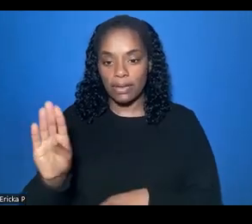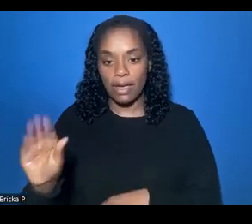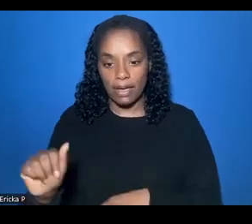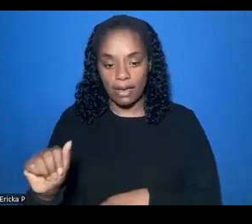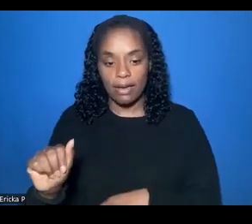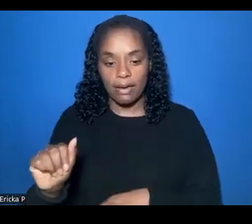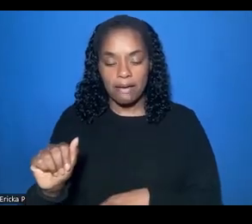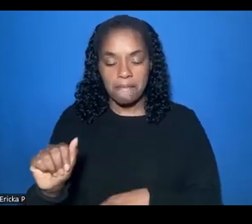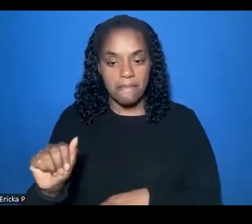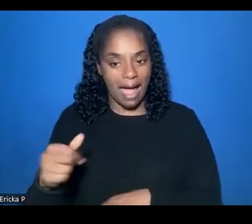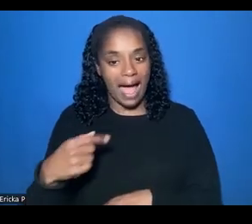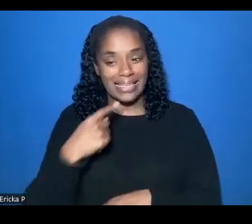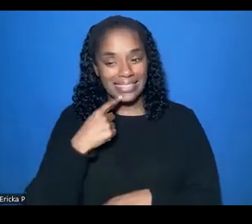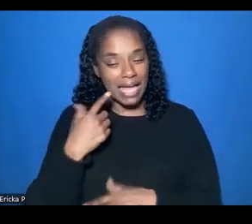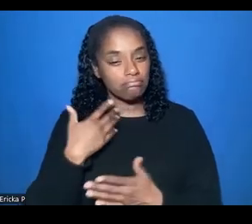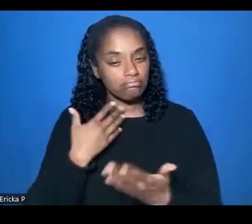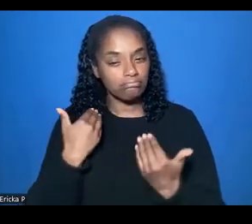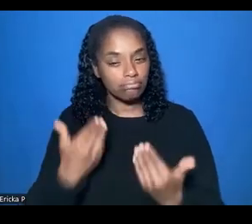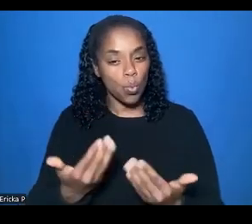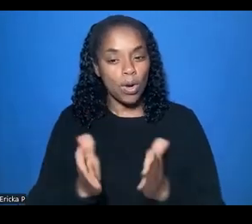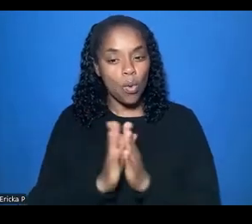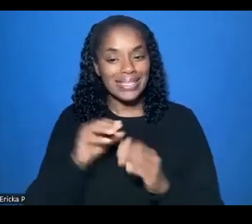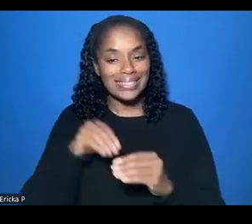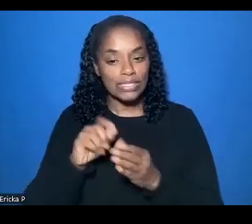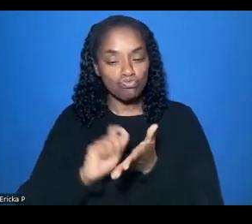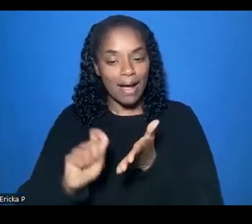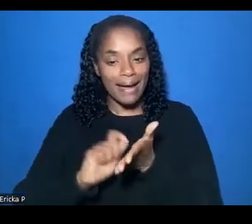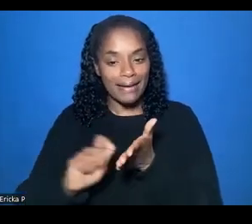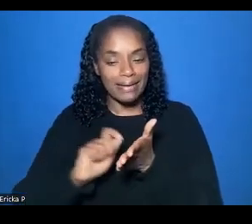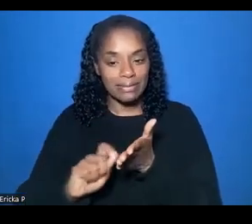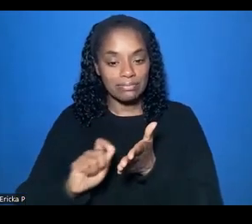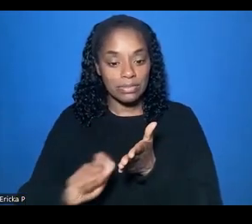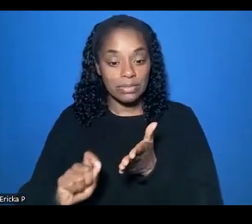And I always say put it in writing. And you also want to put in writing that you're